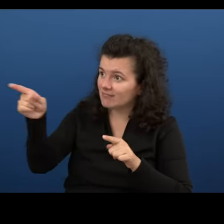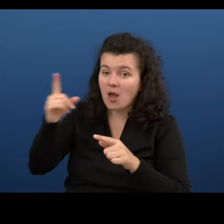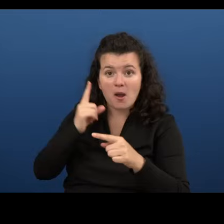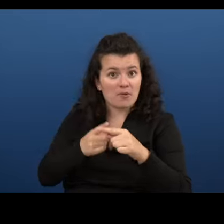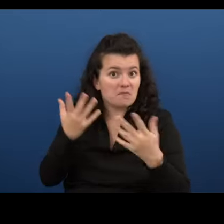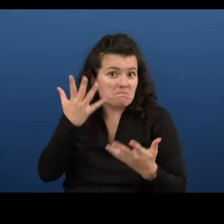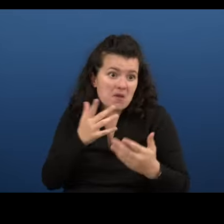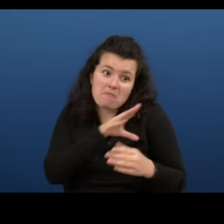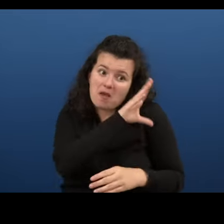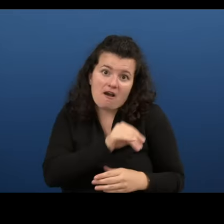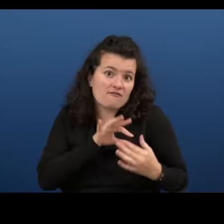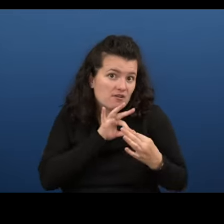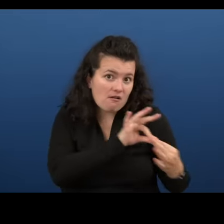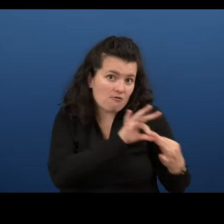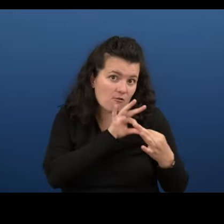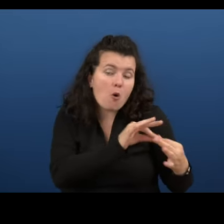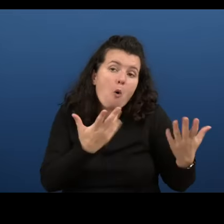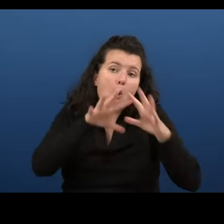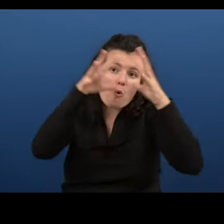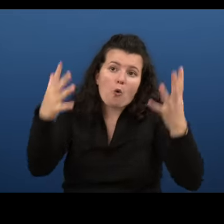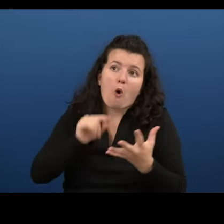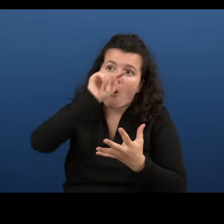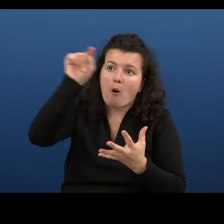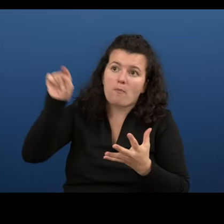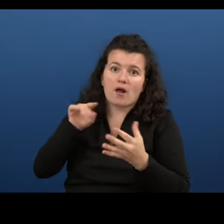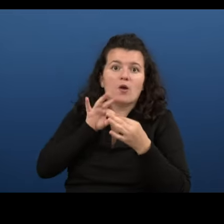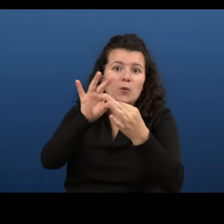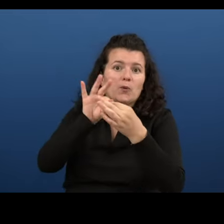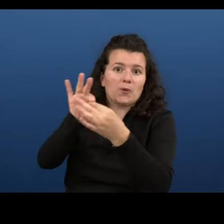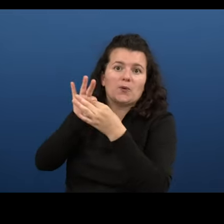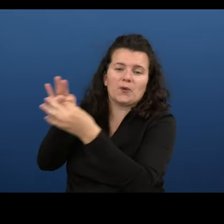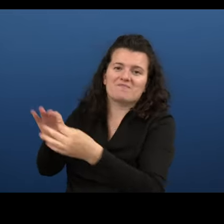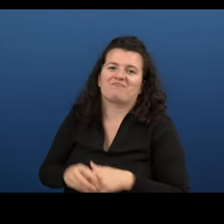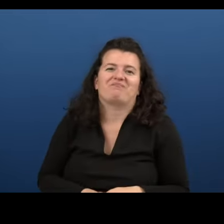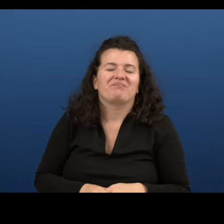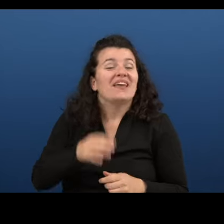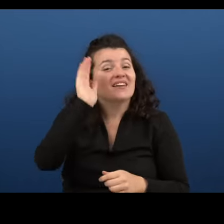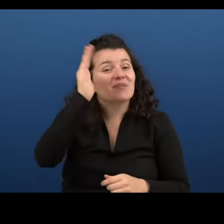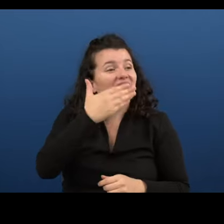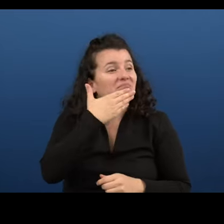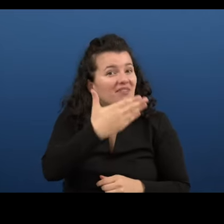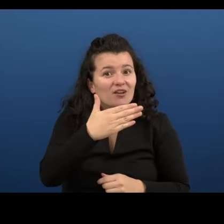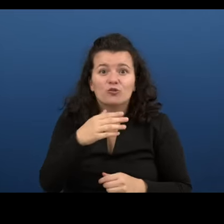thank you colleagues for your time, and once again to our speakers for their time and preparations